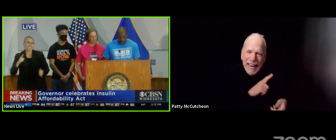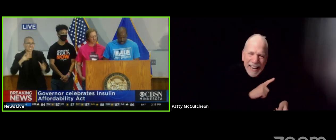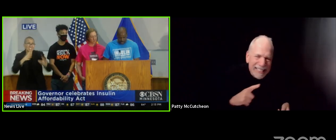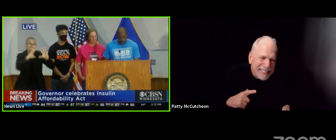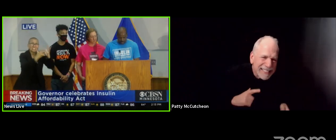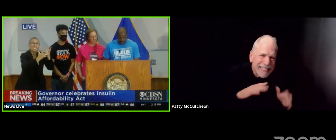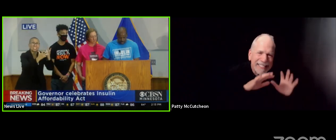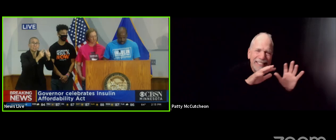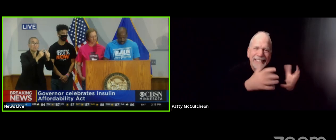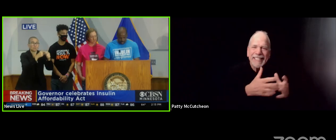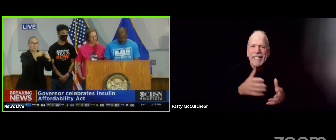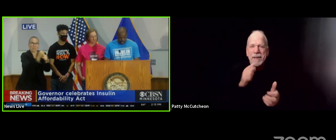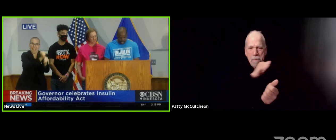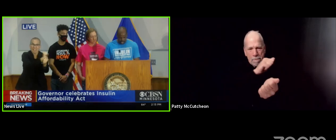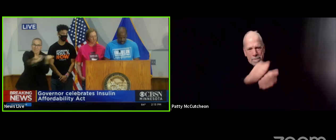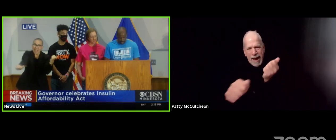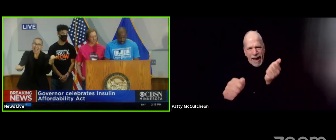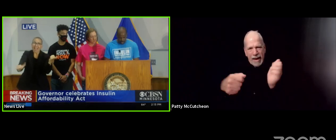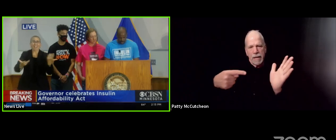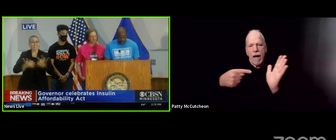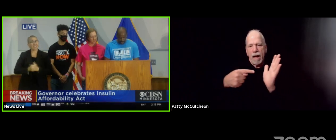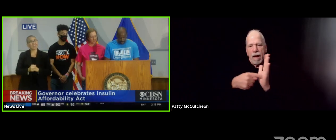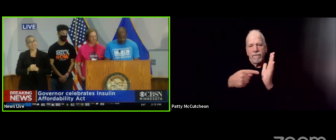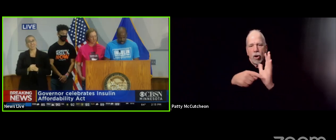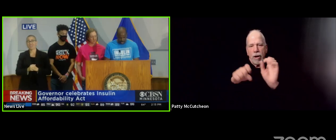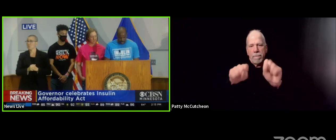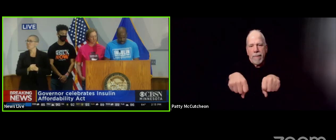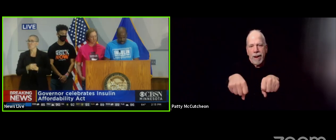ACT. TOO MANY HOURS TO COUNT HAVE GONE BY INTO